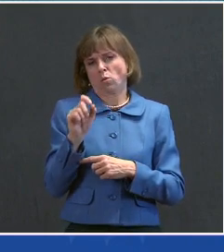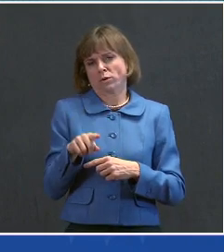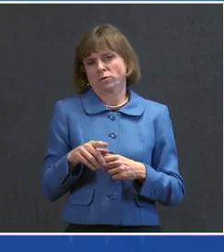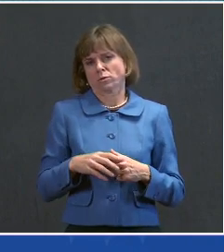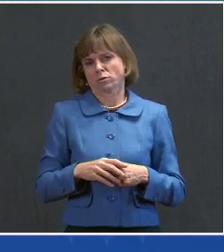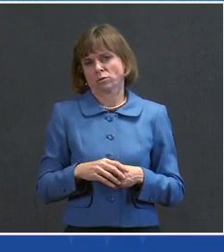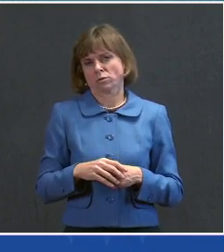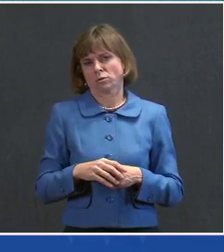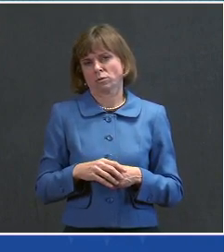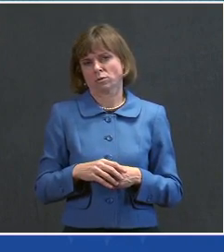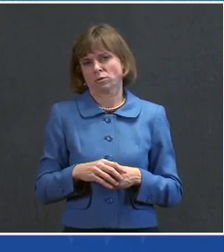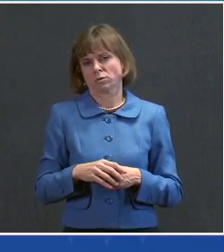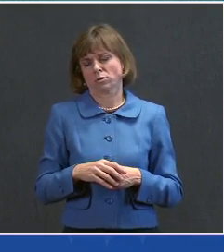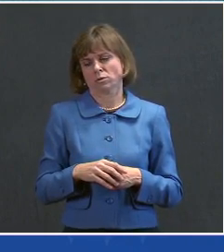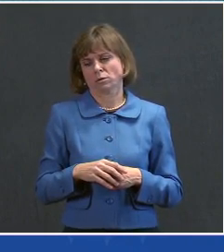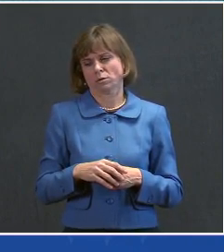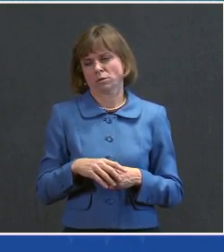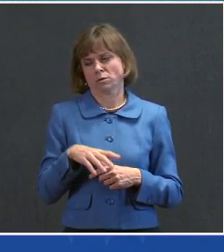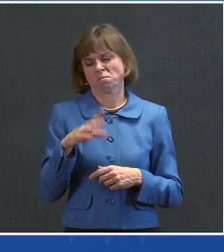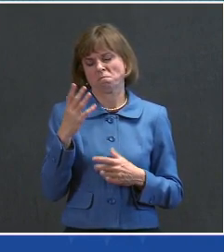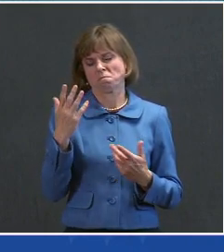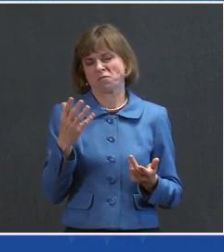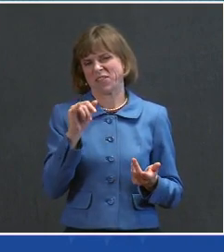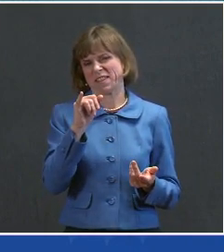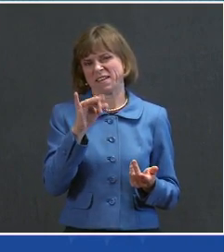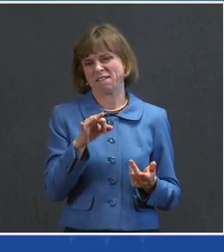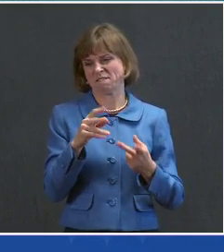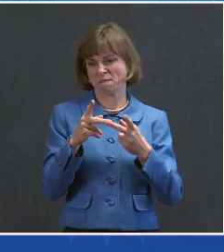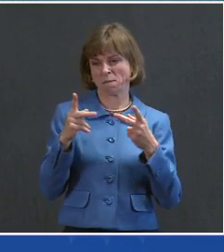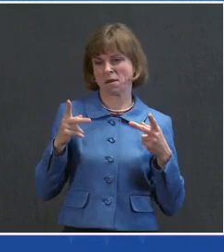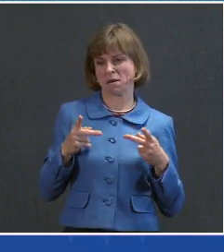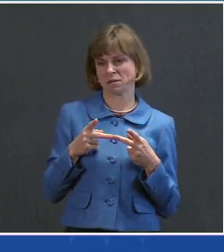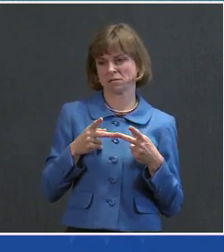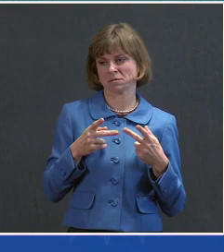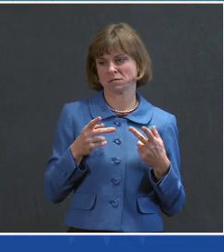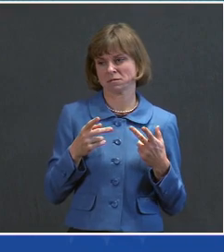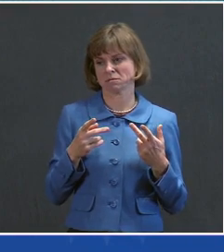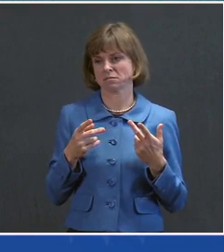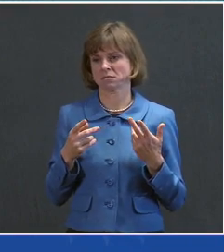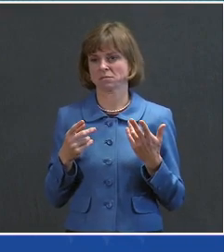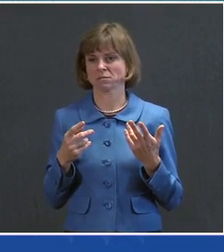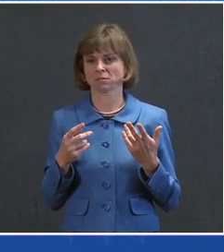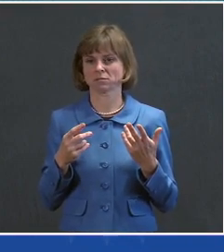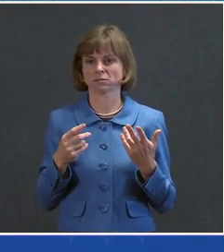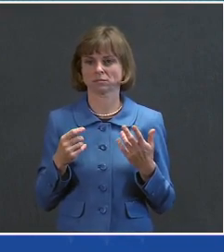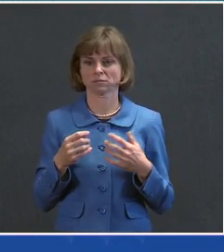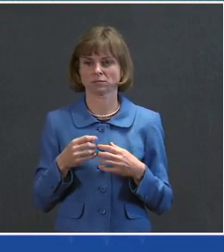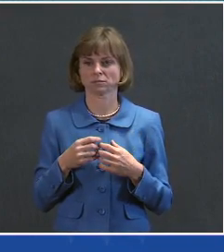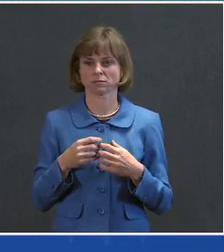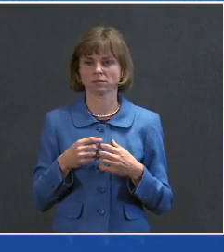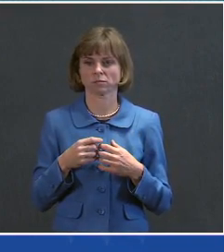If there are areas where it seems like a governor